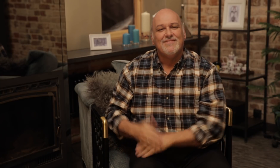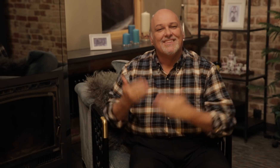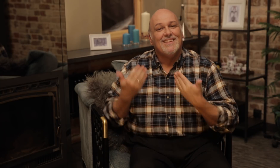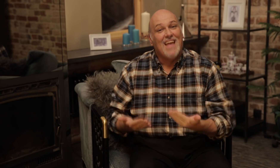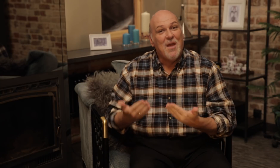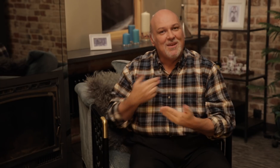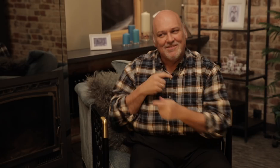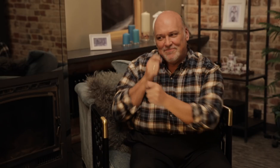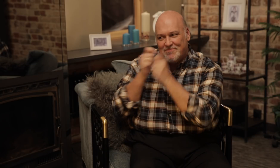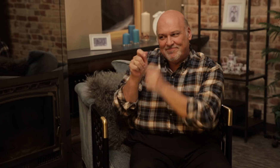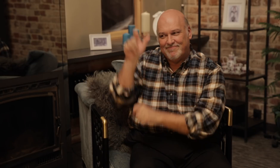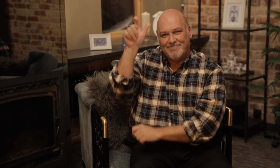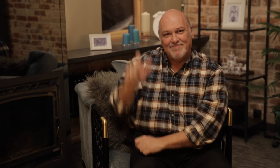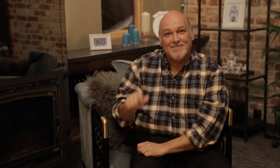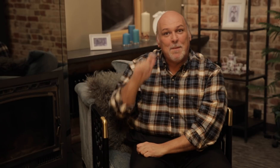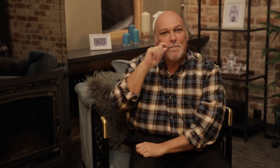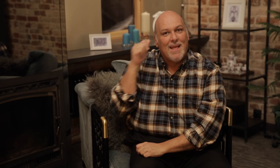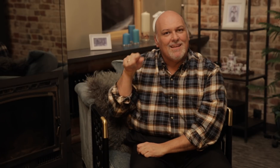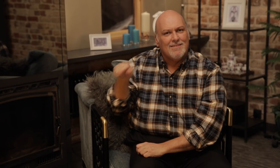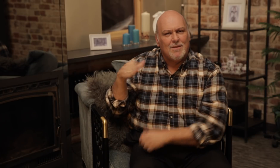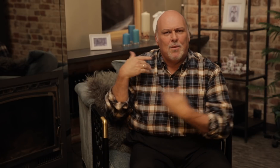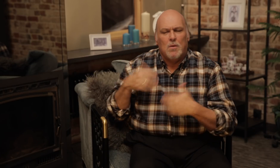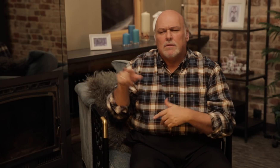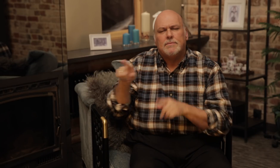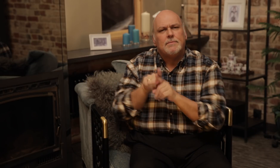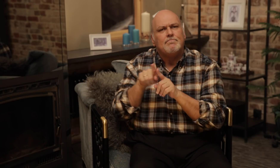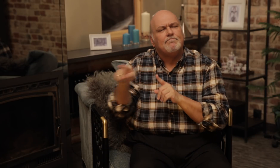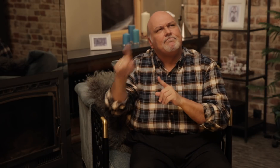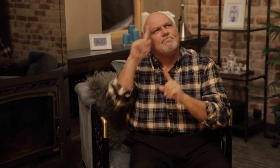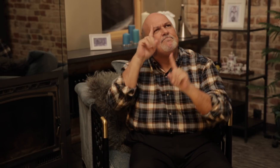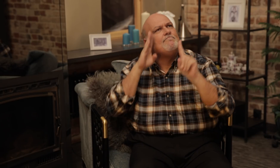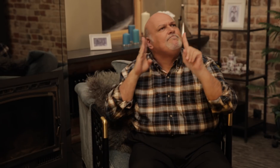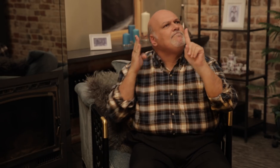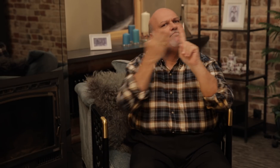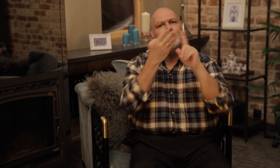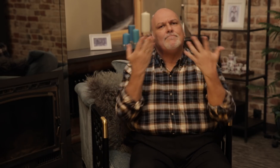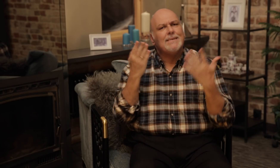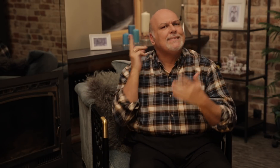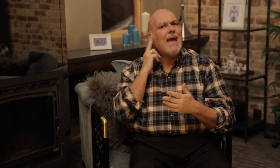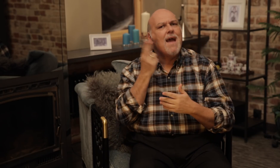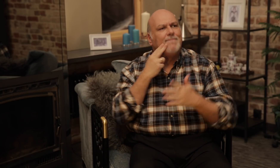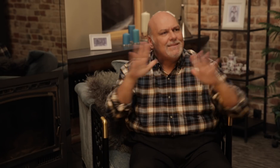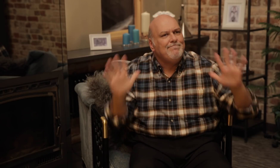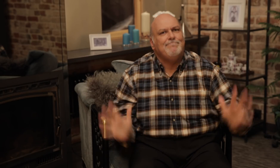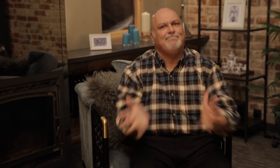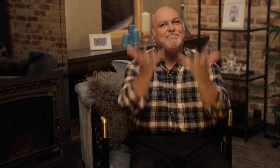I am interviewing the gentleman, who is working on raising the image of Deaf people.